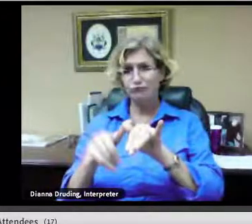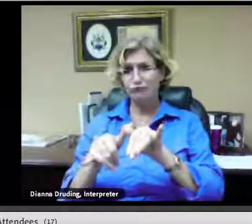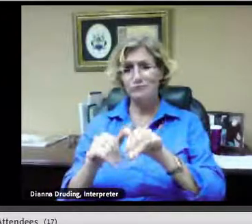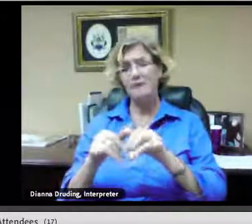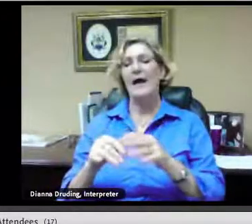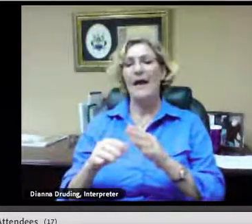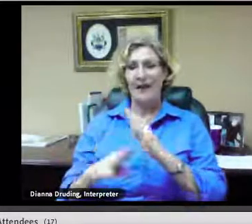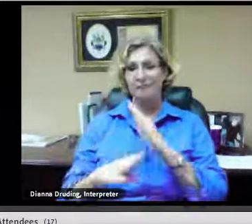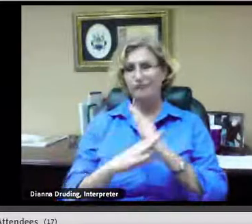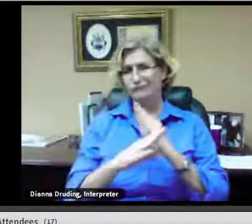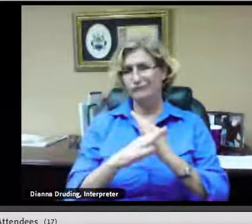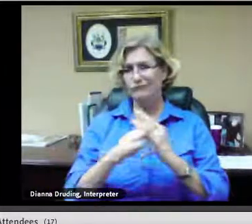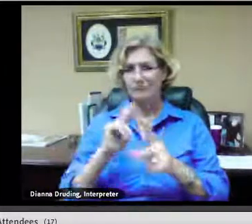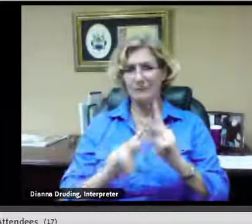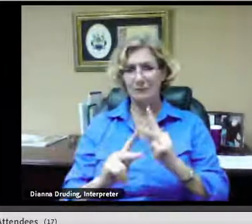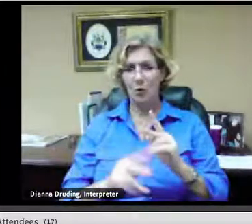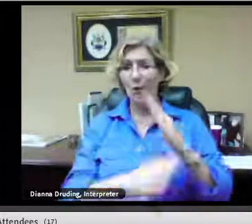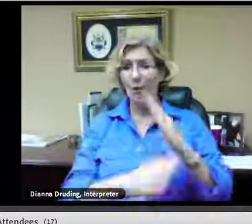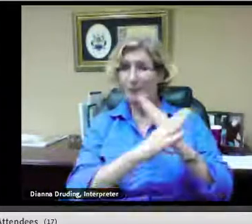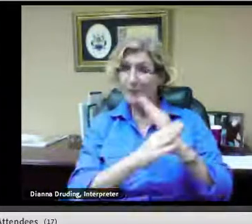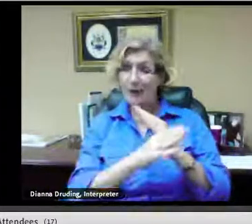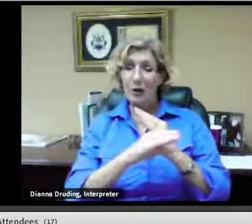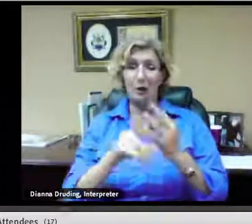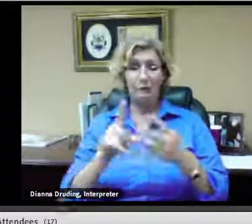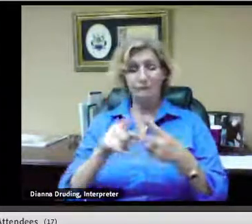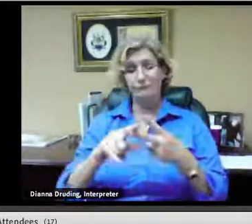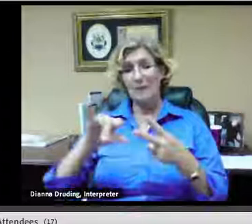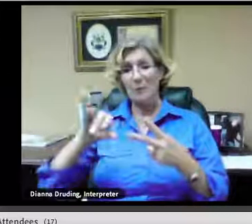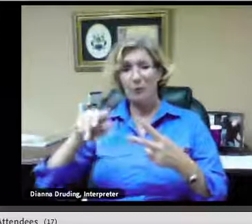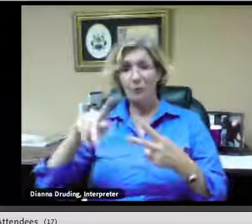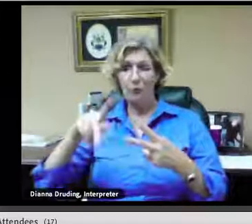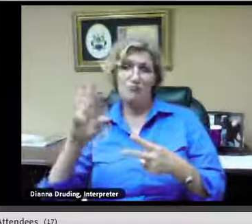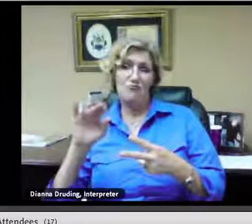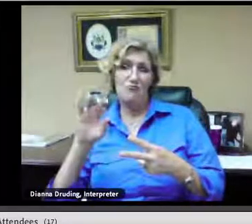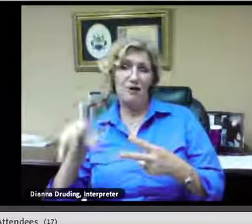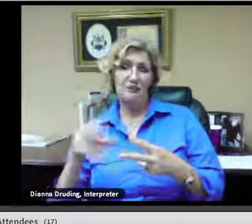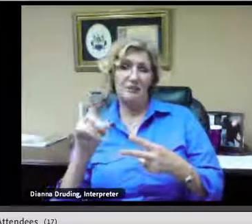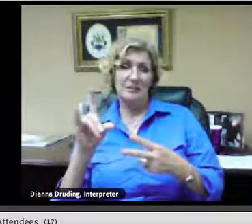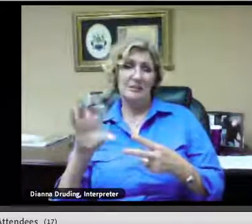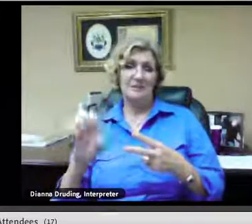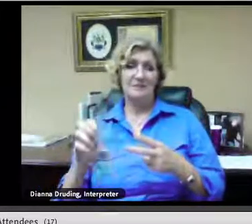exclusion and defining kind of who is and who is not disabled.